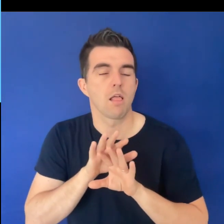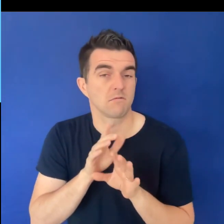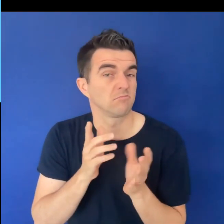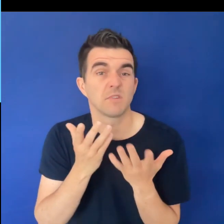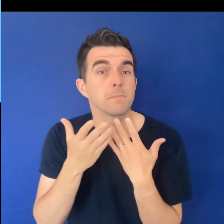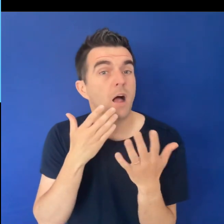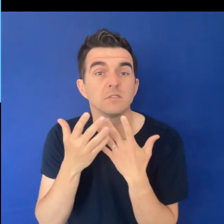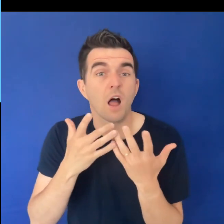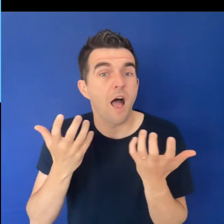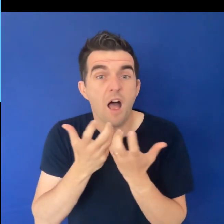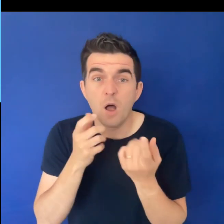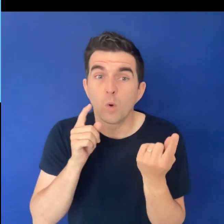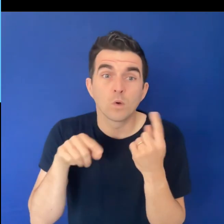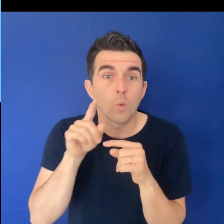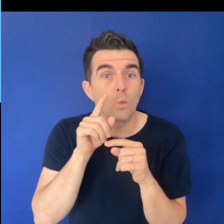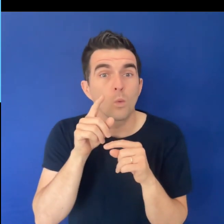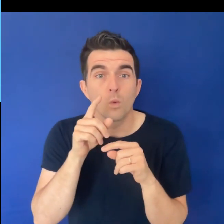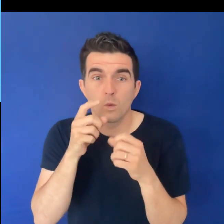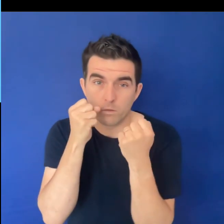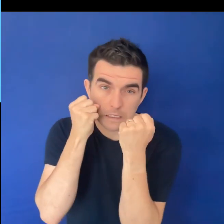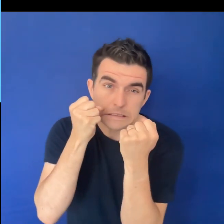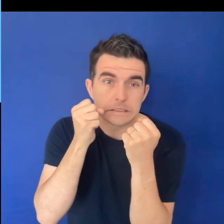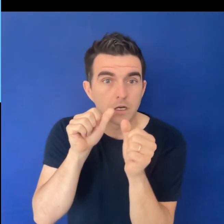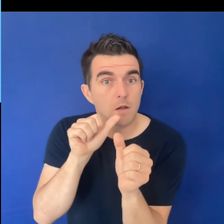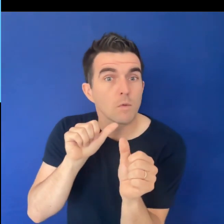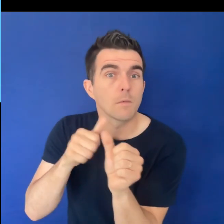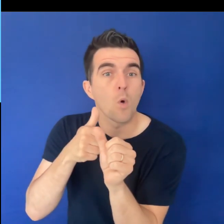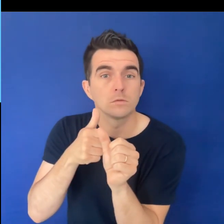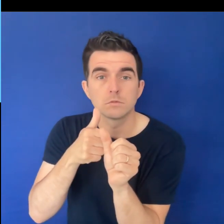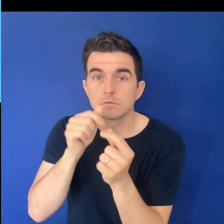how you do your colleagues will cheer you on and support you.